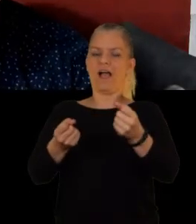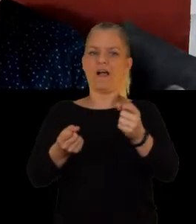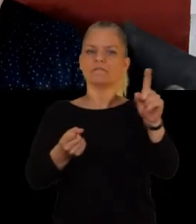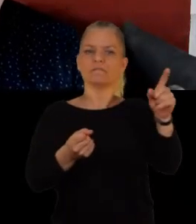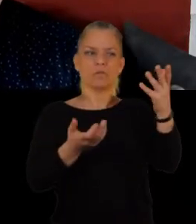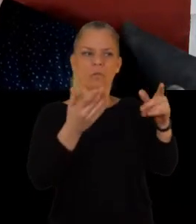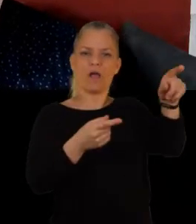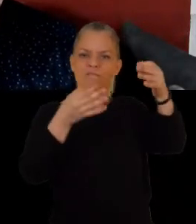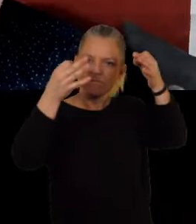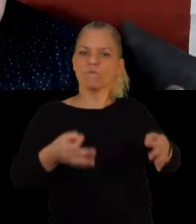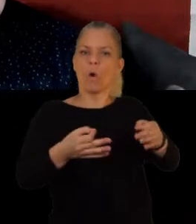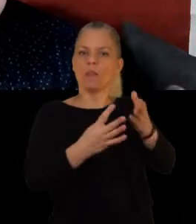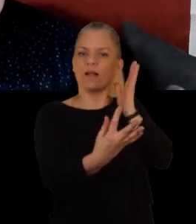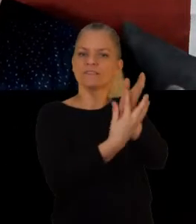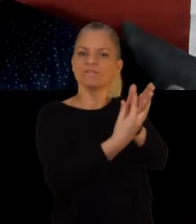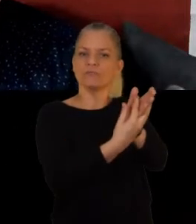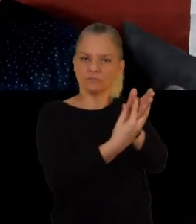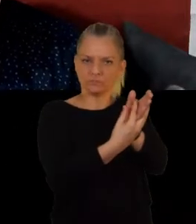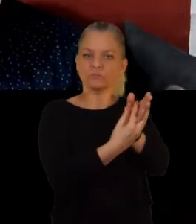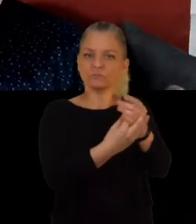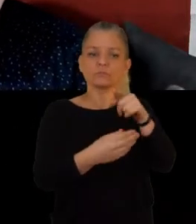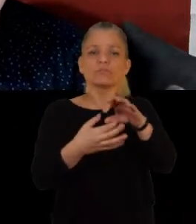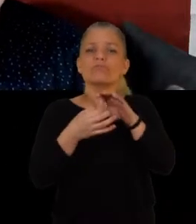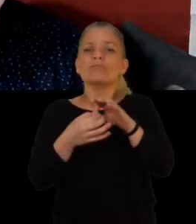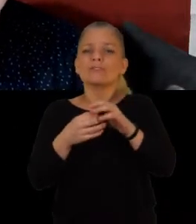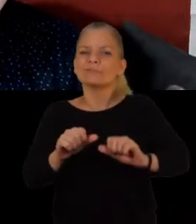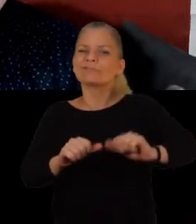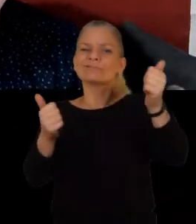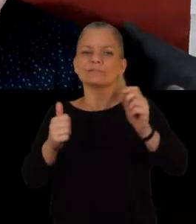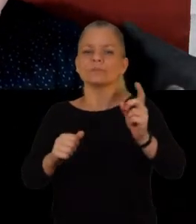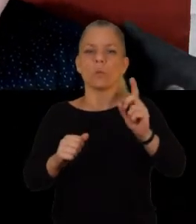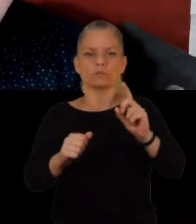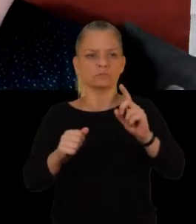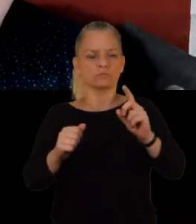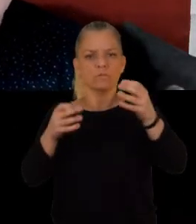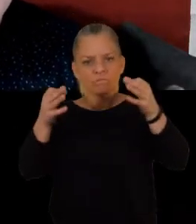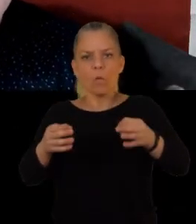truly is as valid as those formal interventions and i think the best relationships i made with the